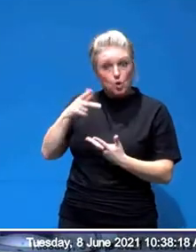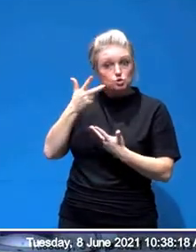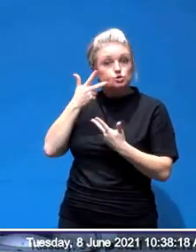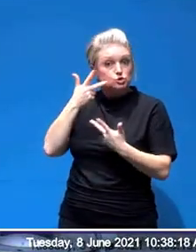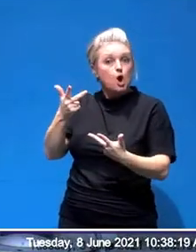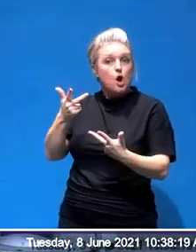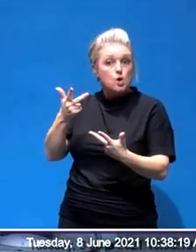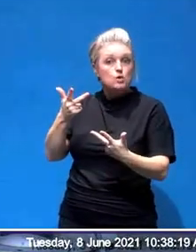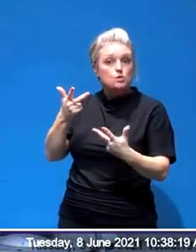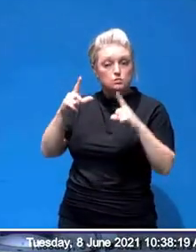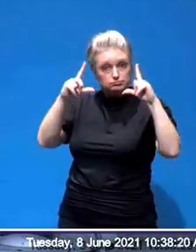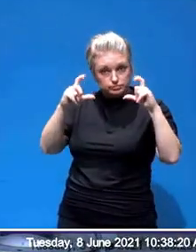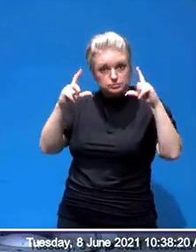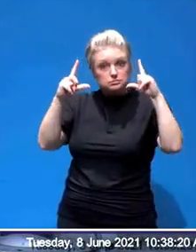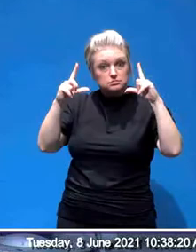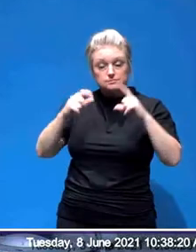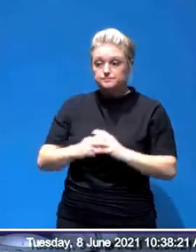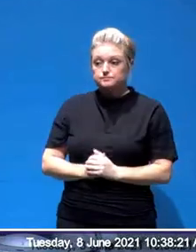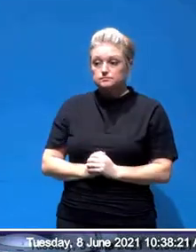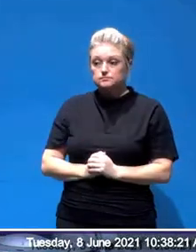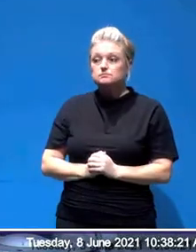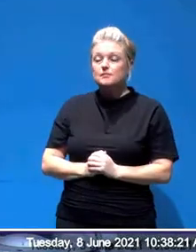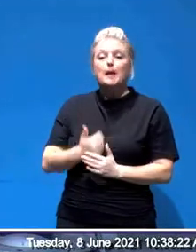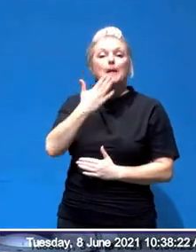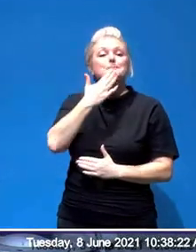to see the photographs. So we will put them up on the screen.